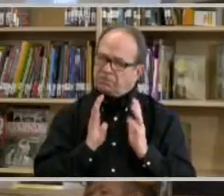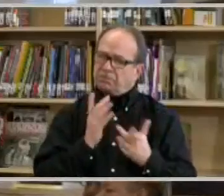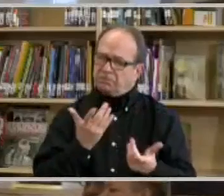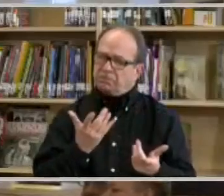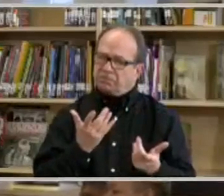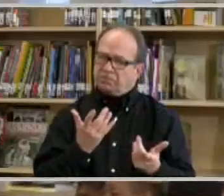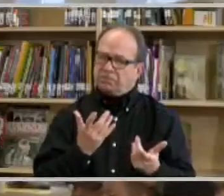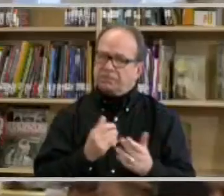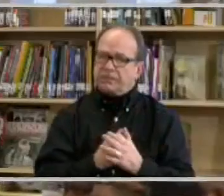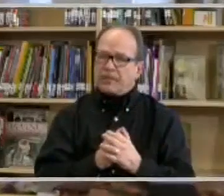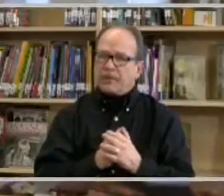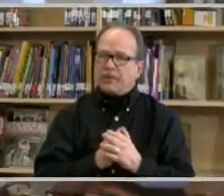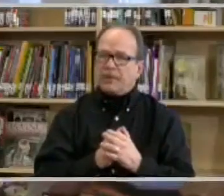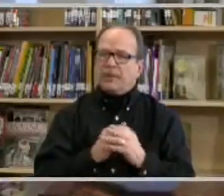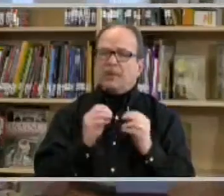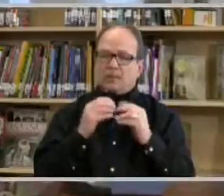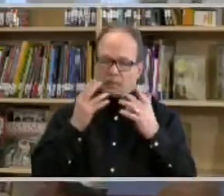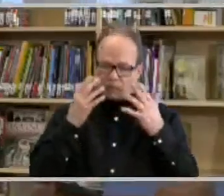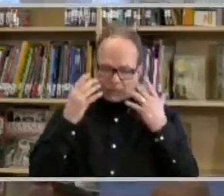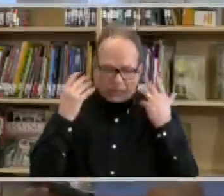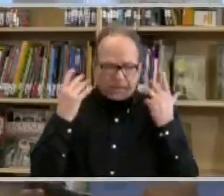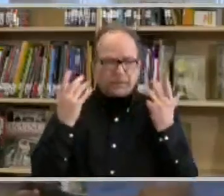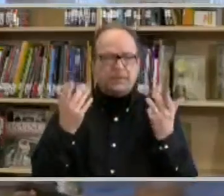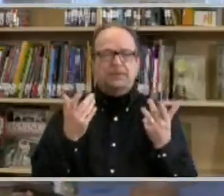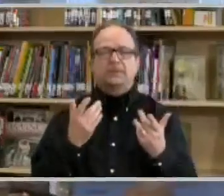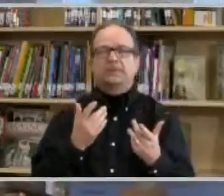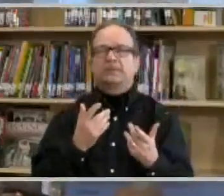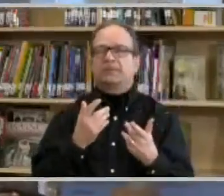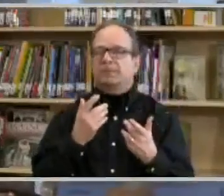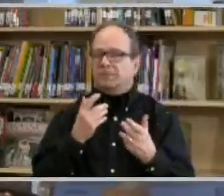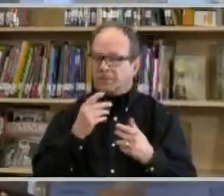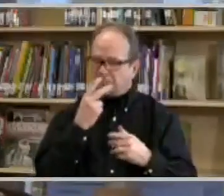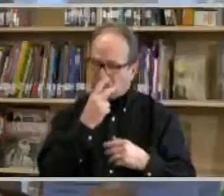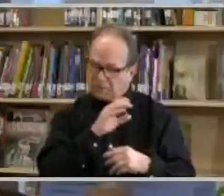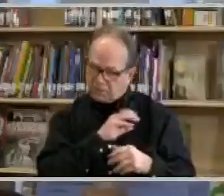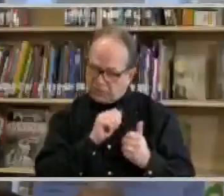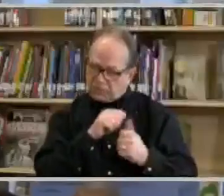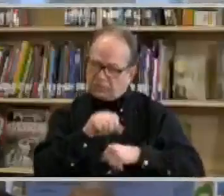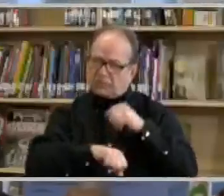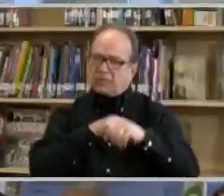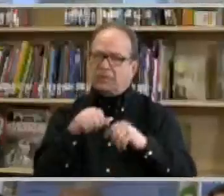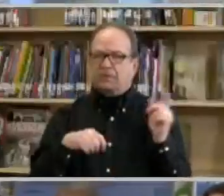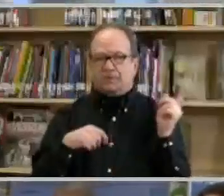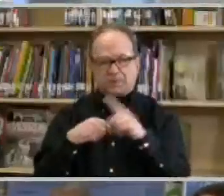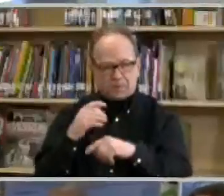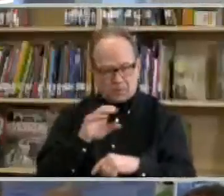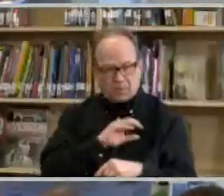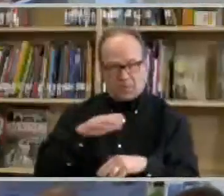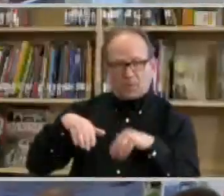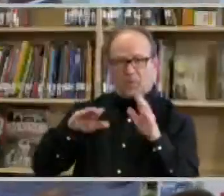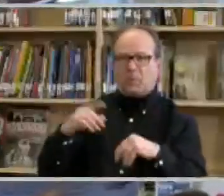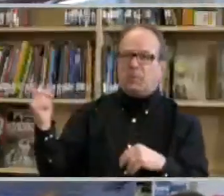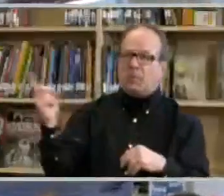COMMUNICATE WITH THE POLICE AND GET FRIENDLY WITH THEM.